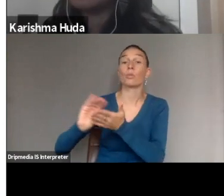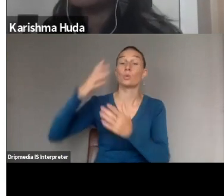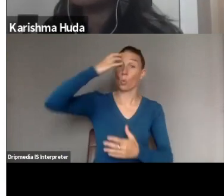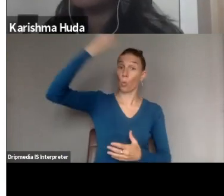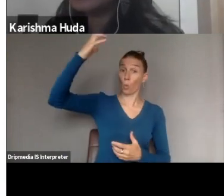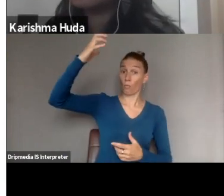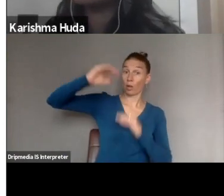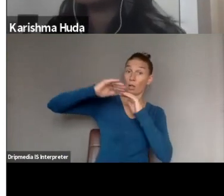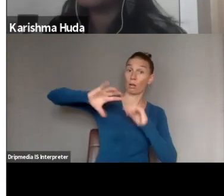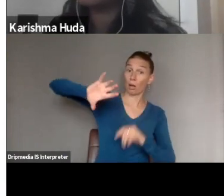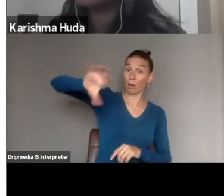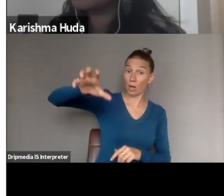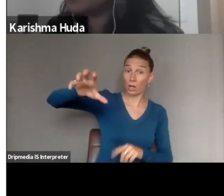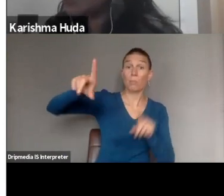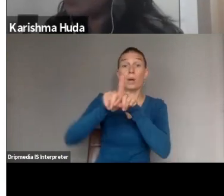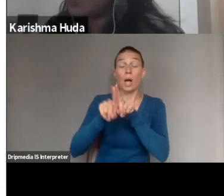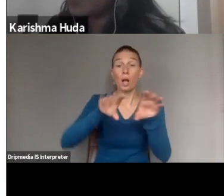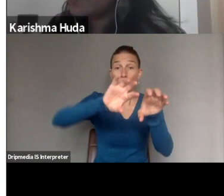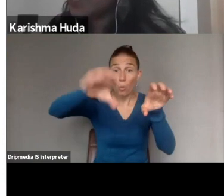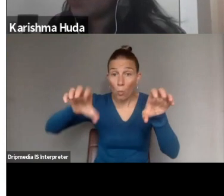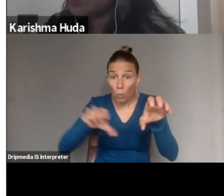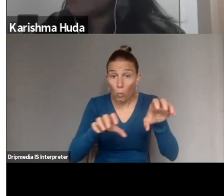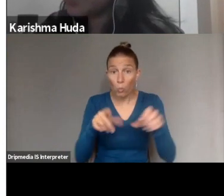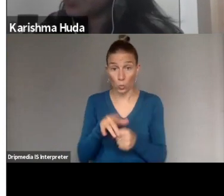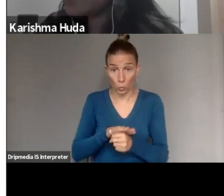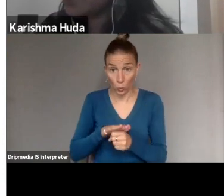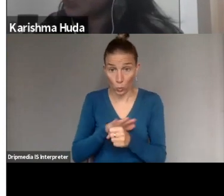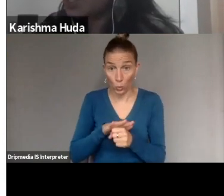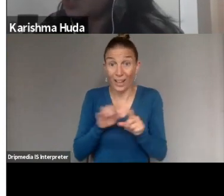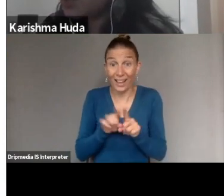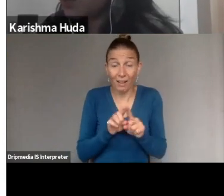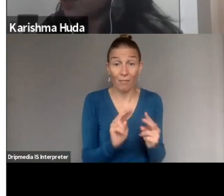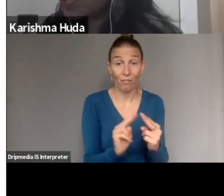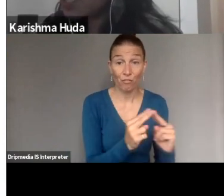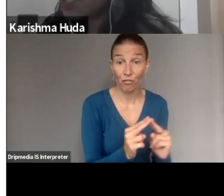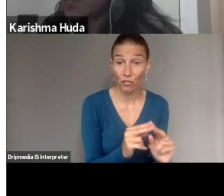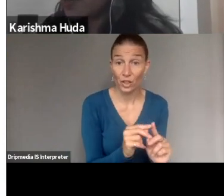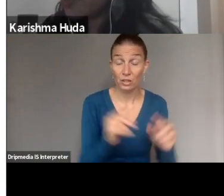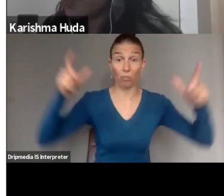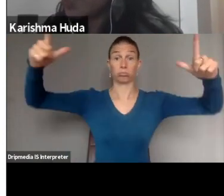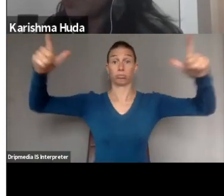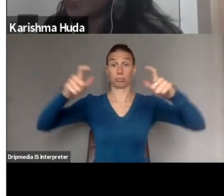at the provincial level, district level and even down at the village level. So for instance, the [unintelligible]